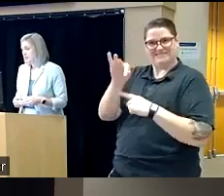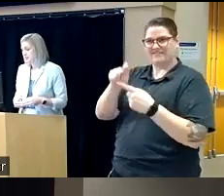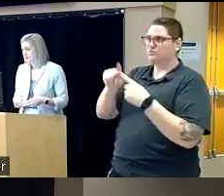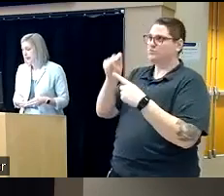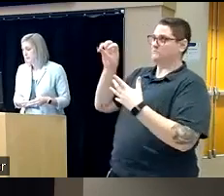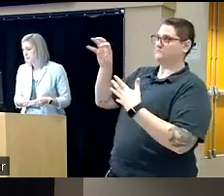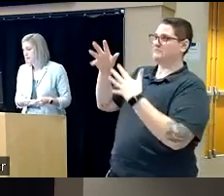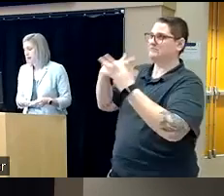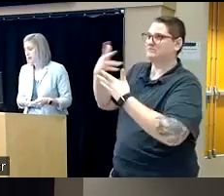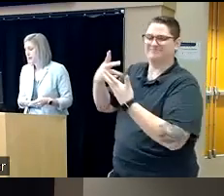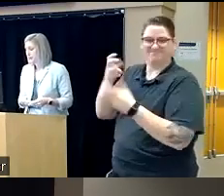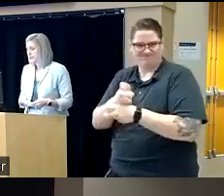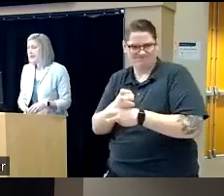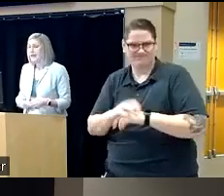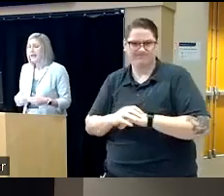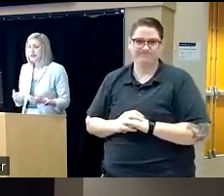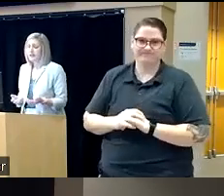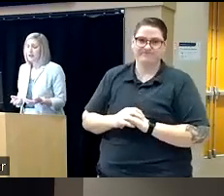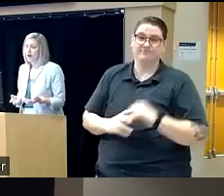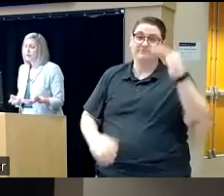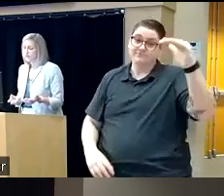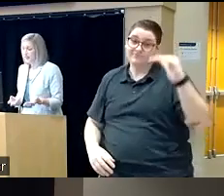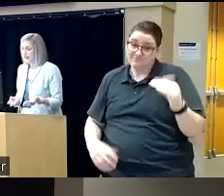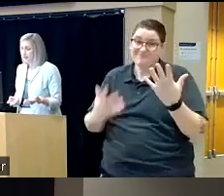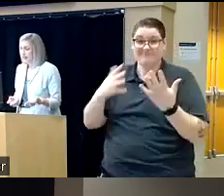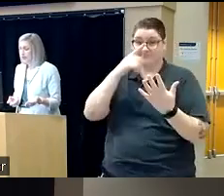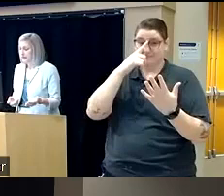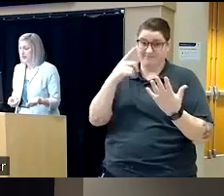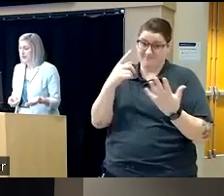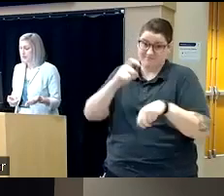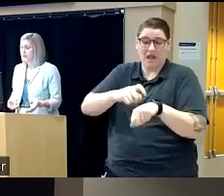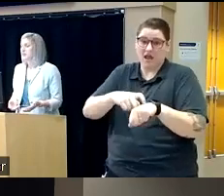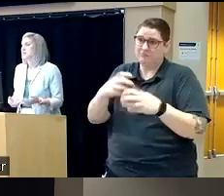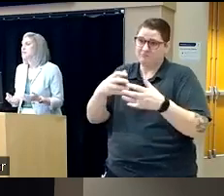professional development of therapists and if they are always feeling evaluated it reduces